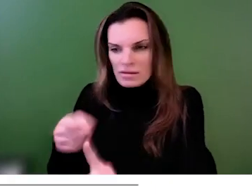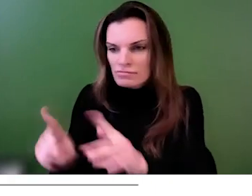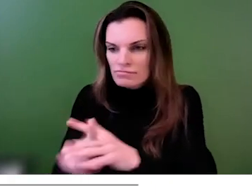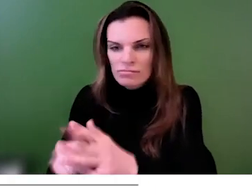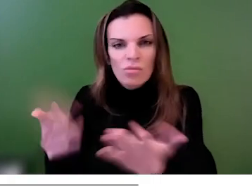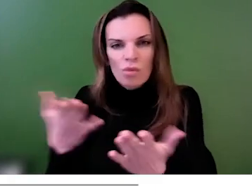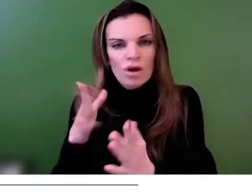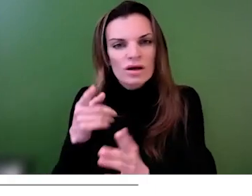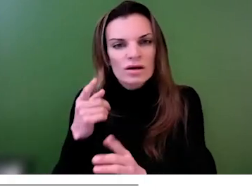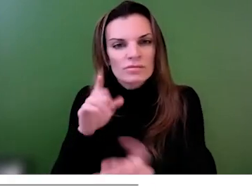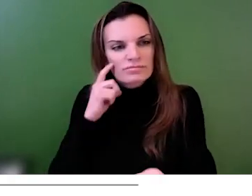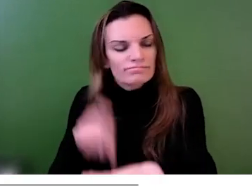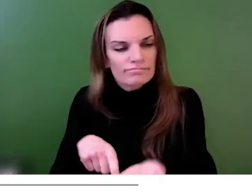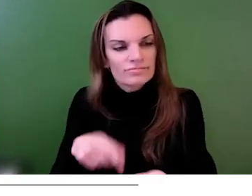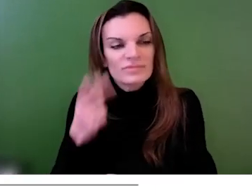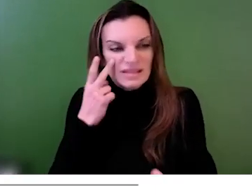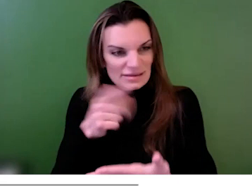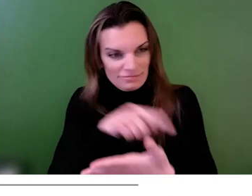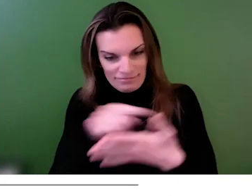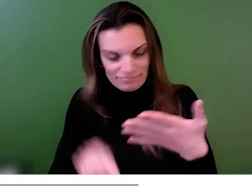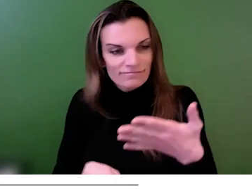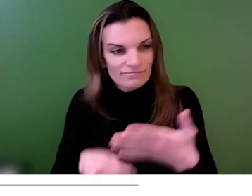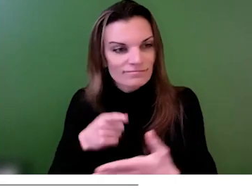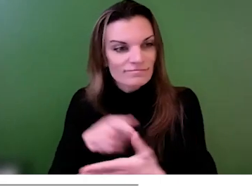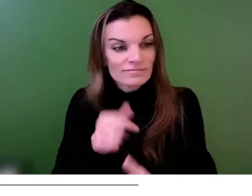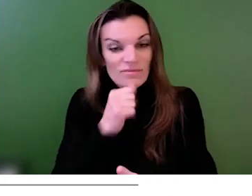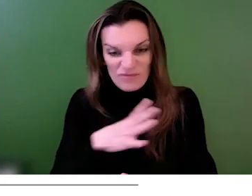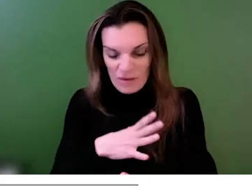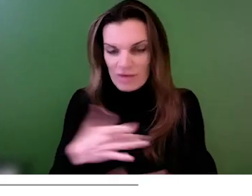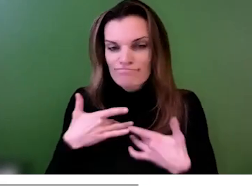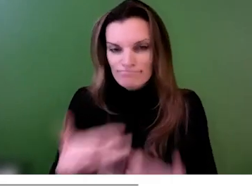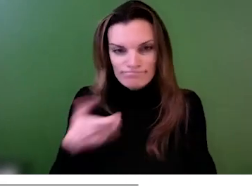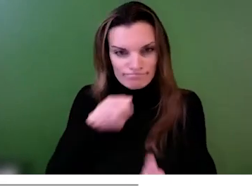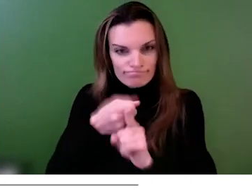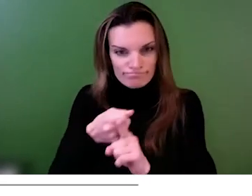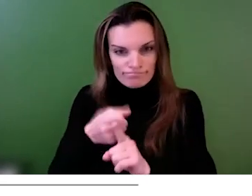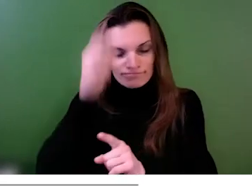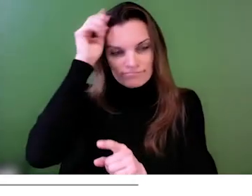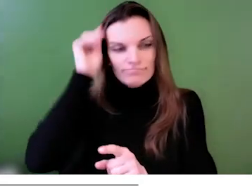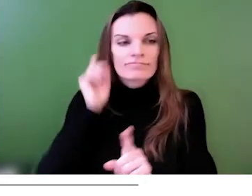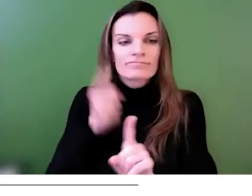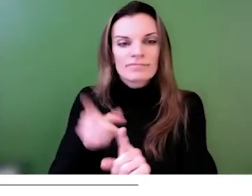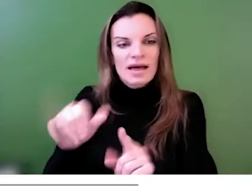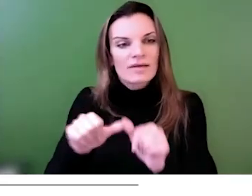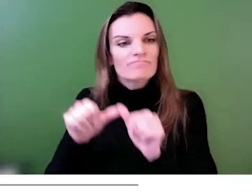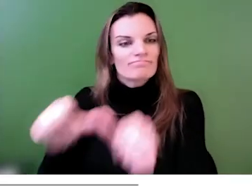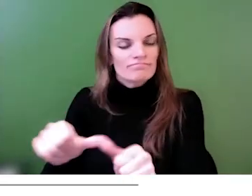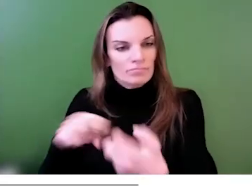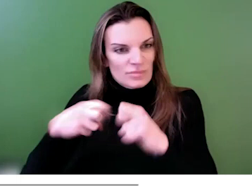what we have seen. So we have seen that females are more likely to develop long COVID. People who have preexisting type